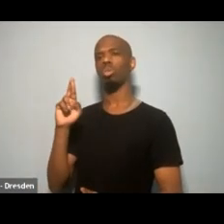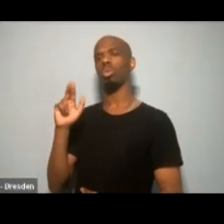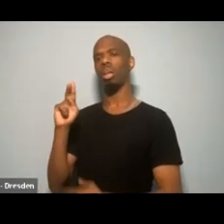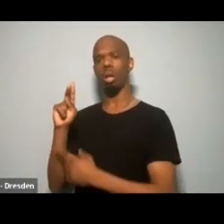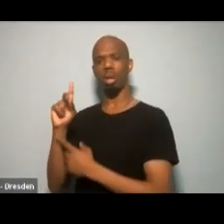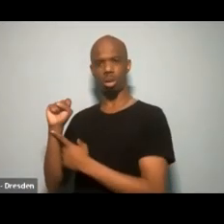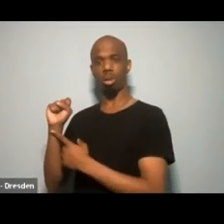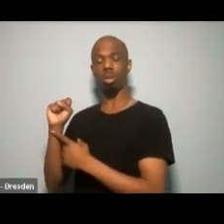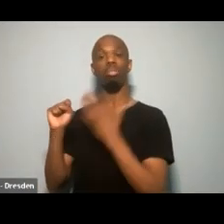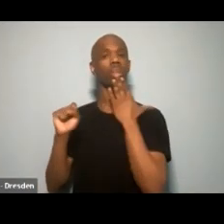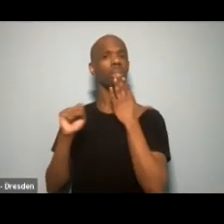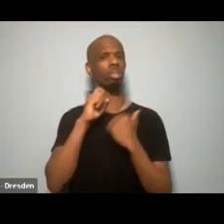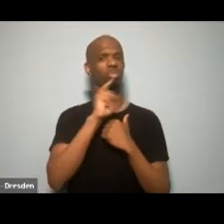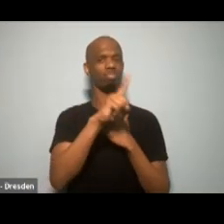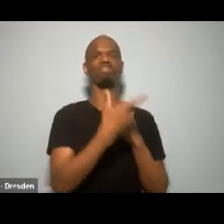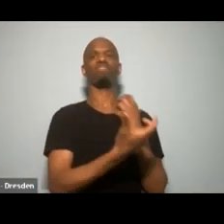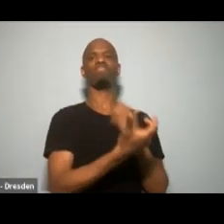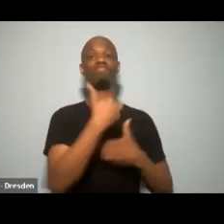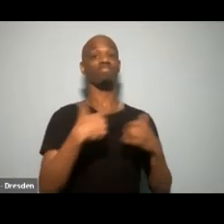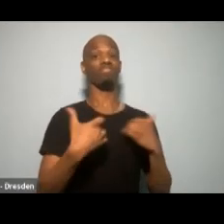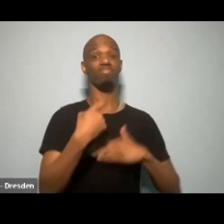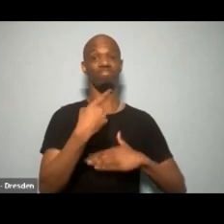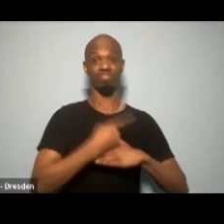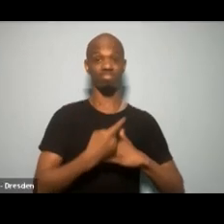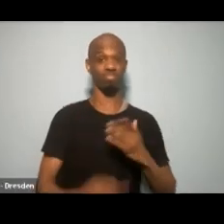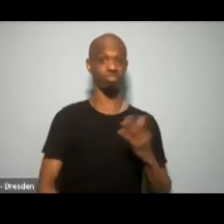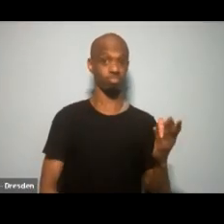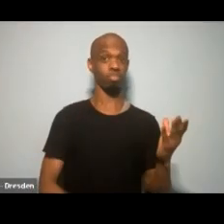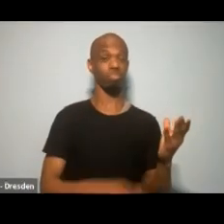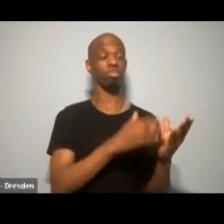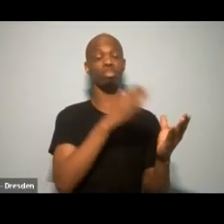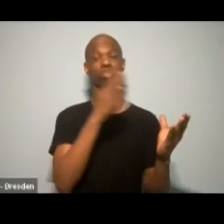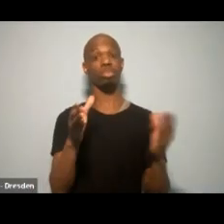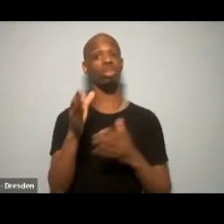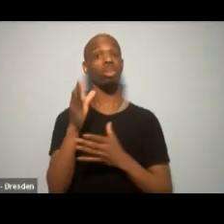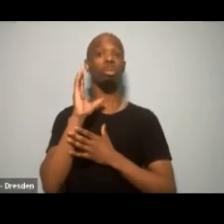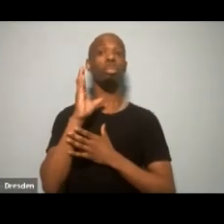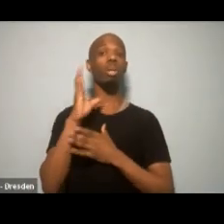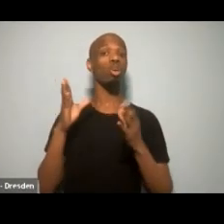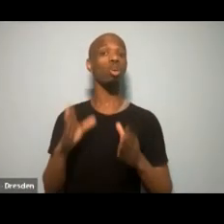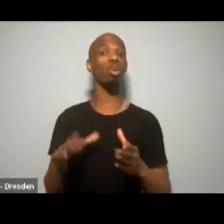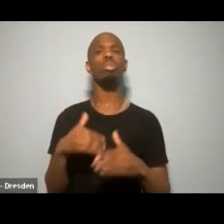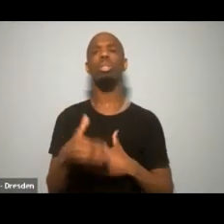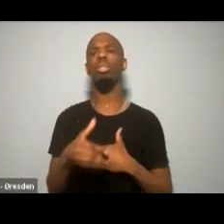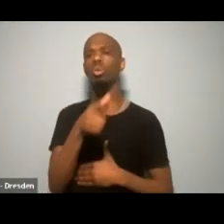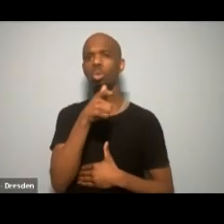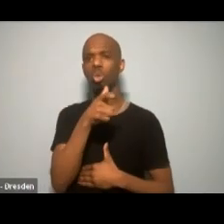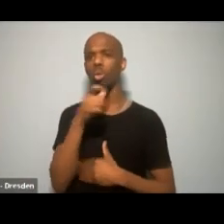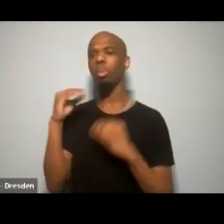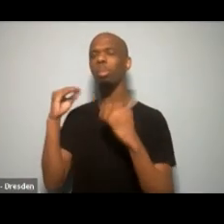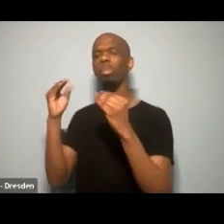The next speaker will be Dr. Sunnie Ododo, professor of performance, aesthetics,